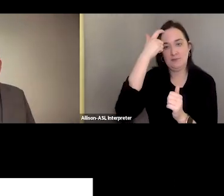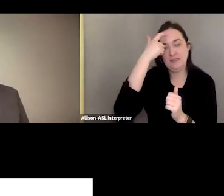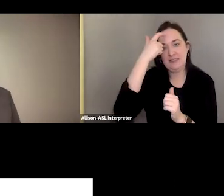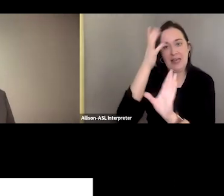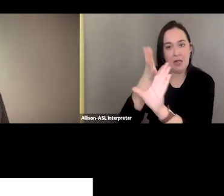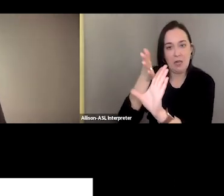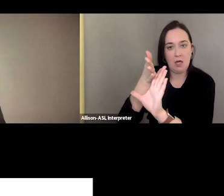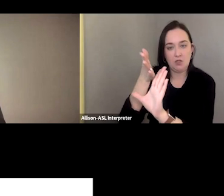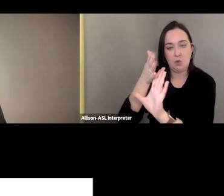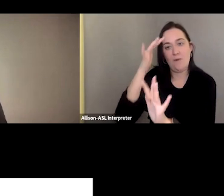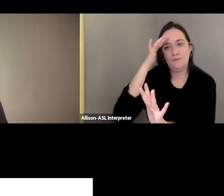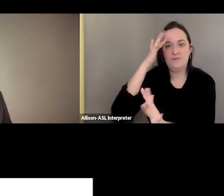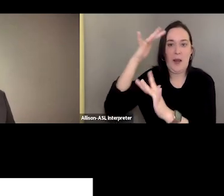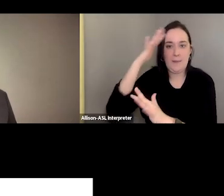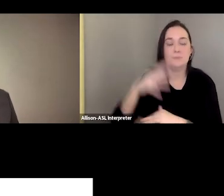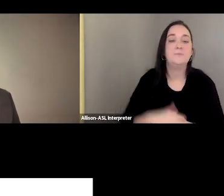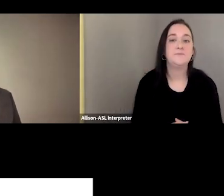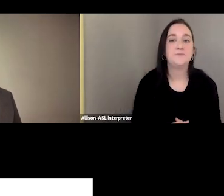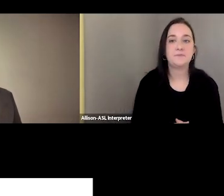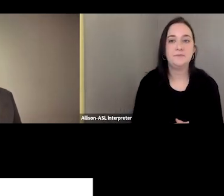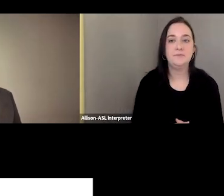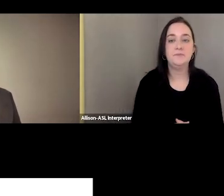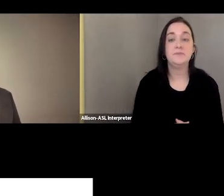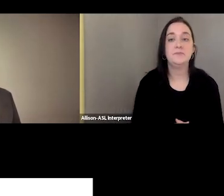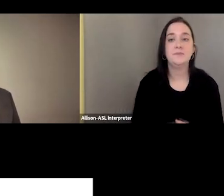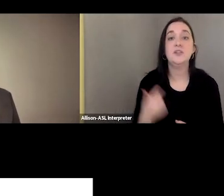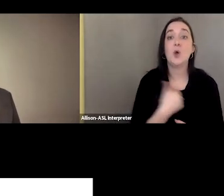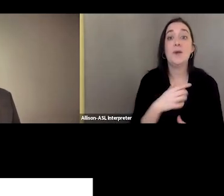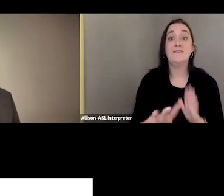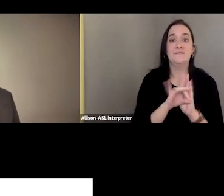And we will hopefully find that, we have found that those relationships exist as well.